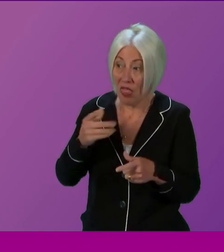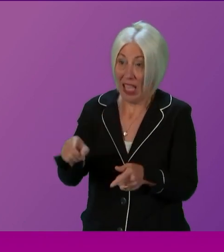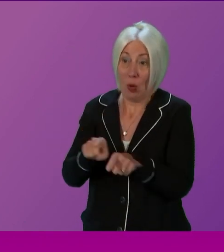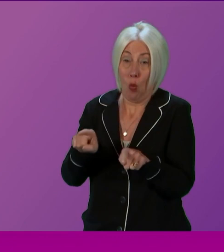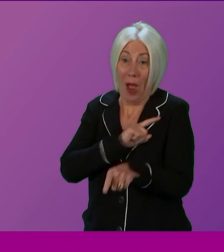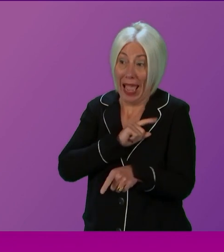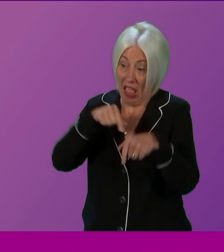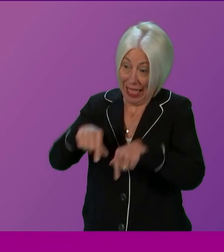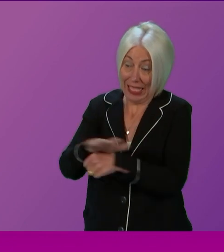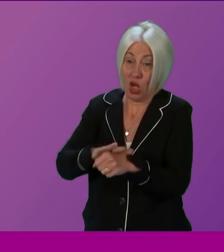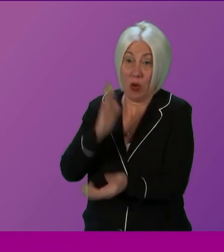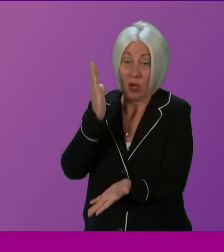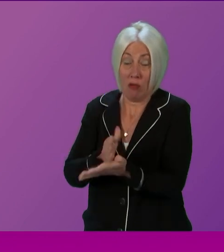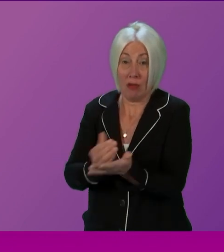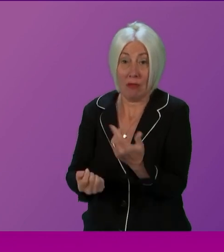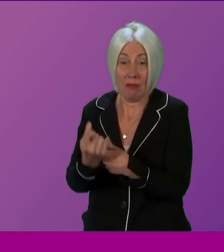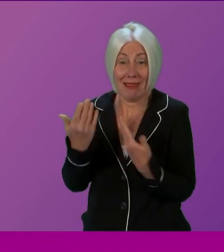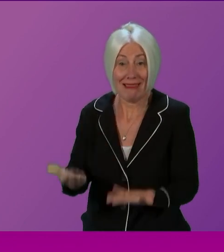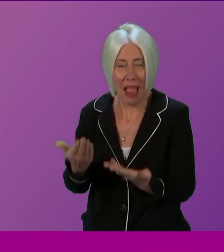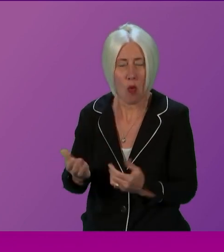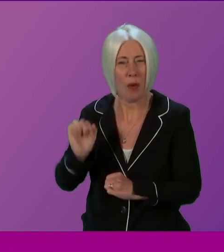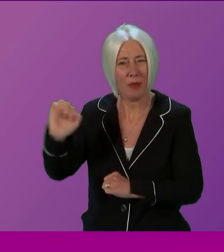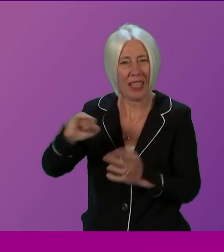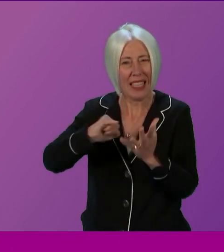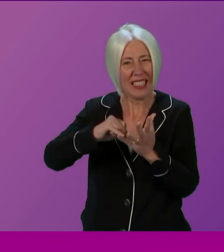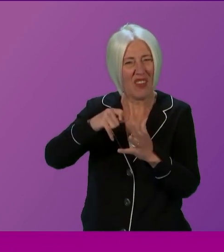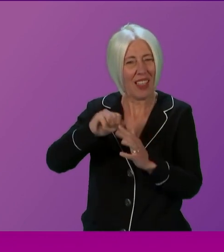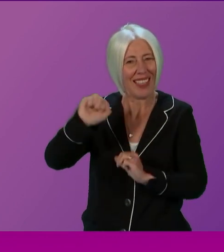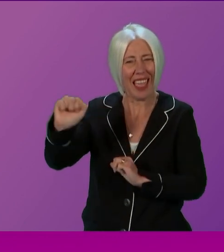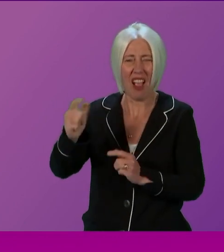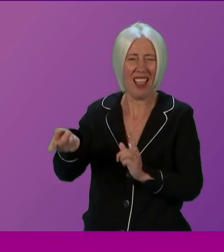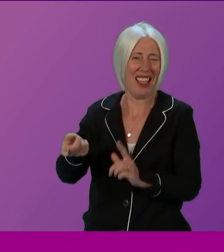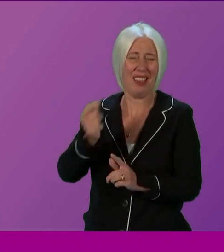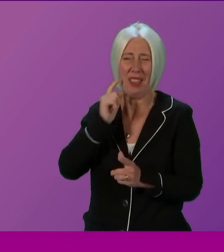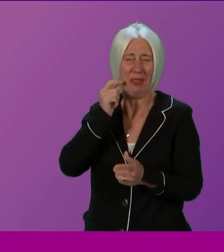The reason why Stephen Kerr’s approach here is utterly hypocritical is that he